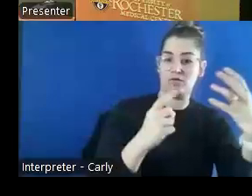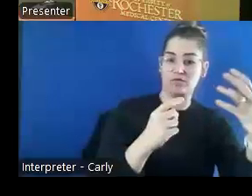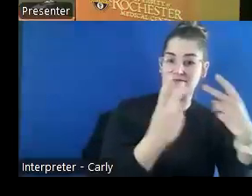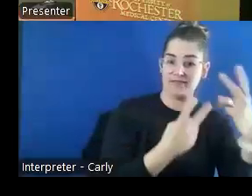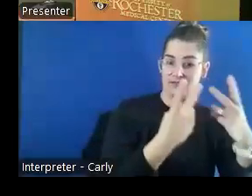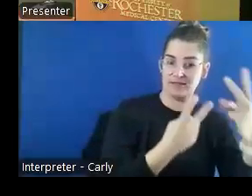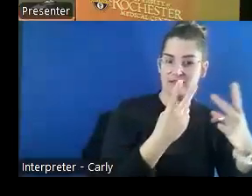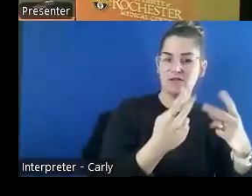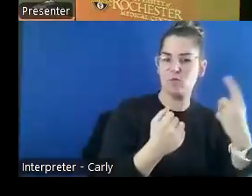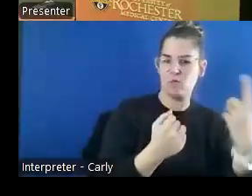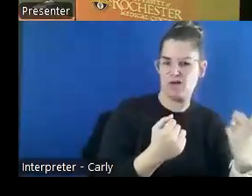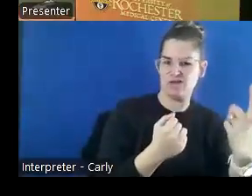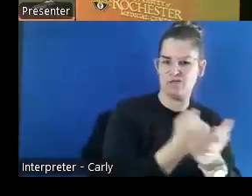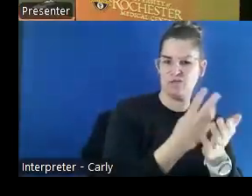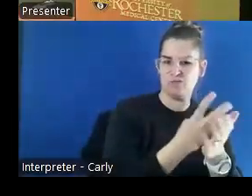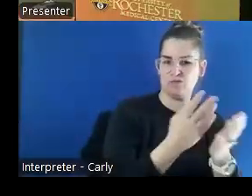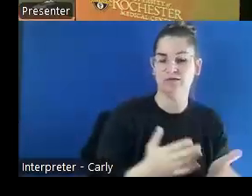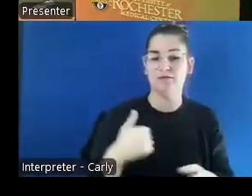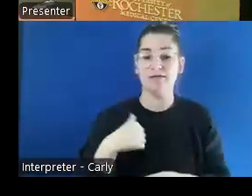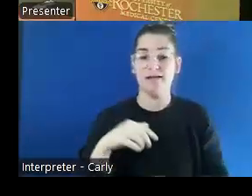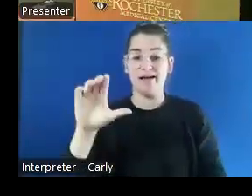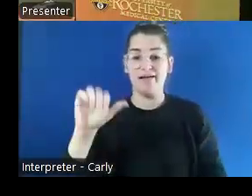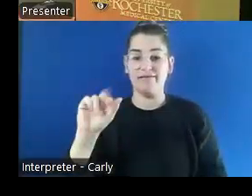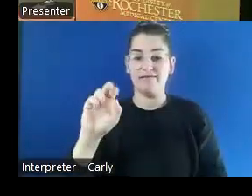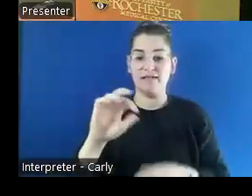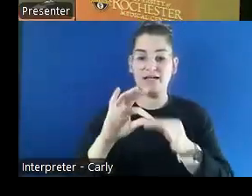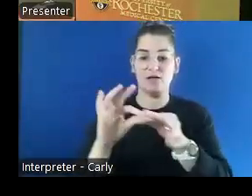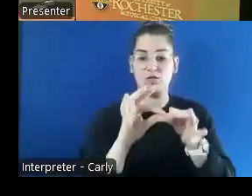um we have a care coordinator who really helps with those transitions in care um